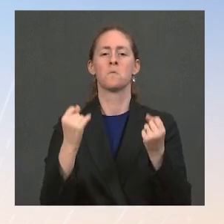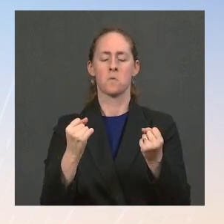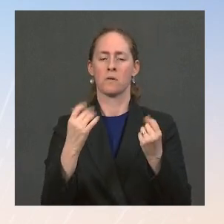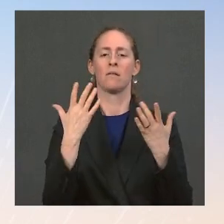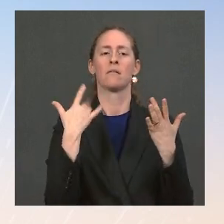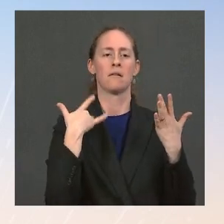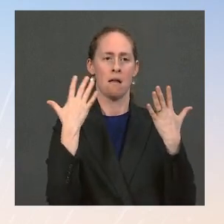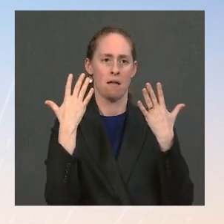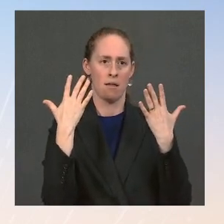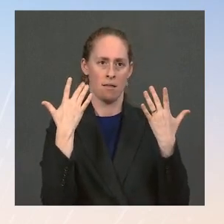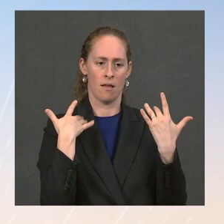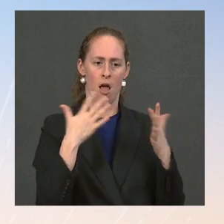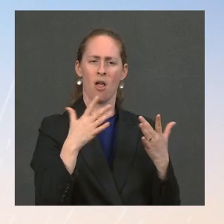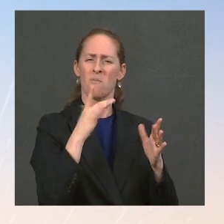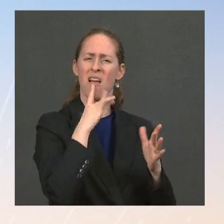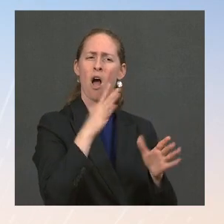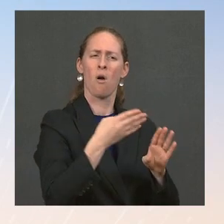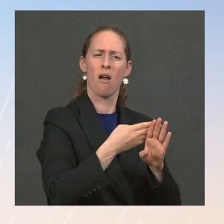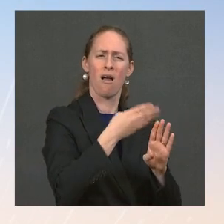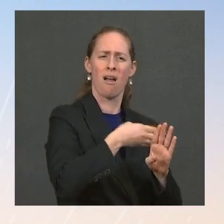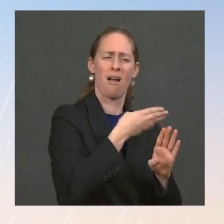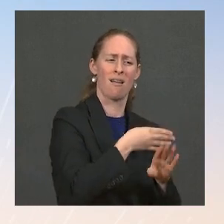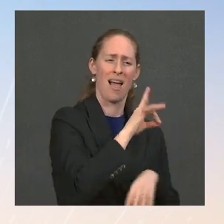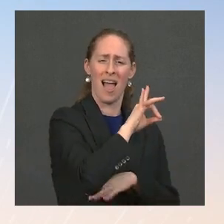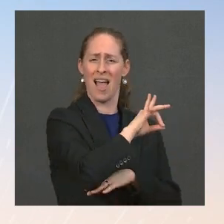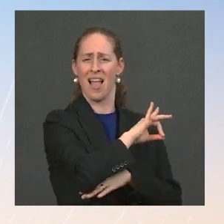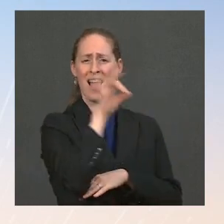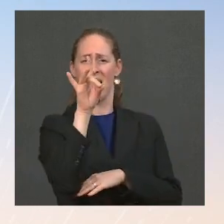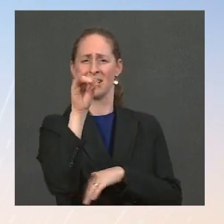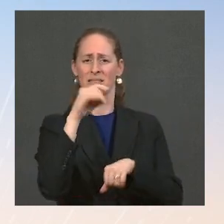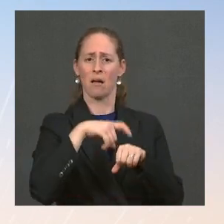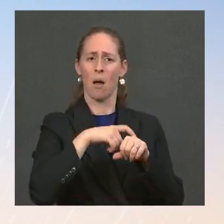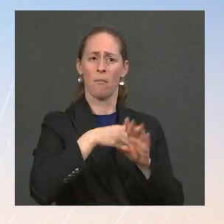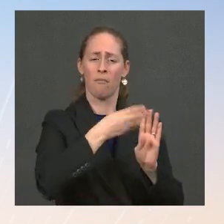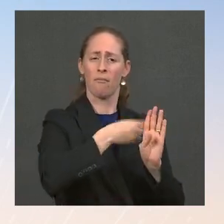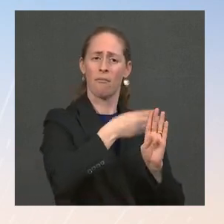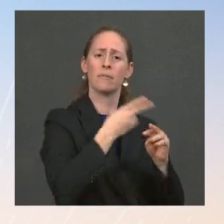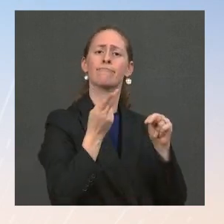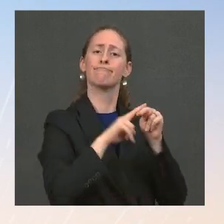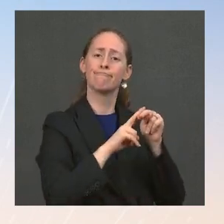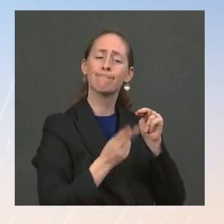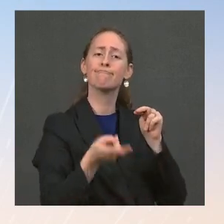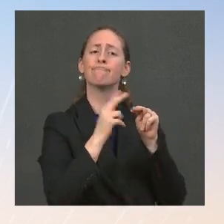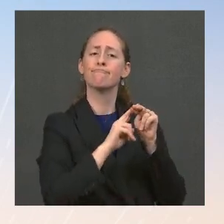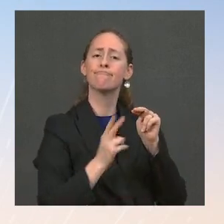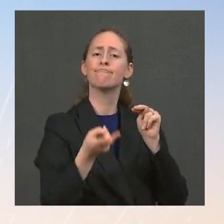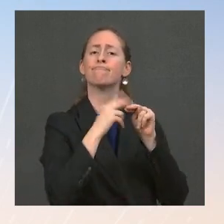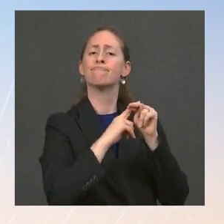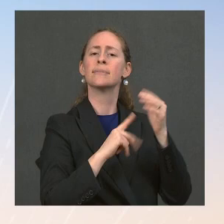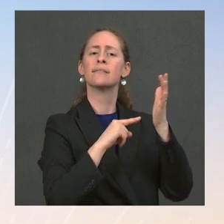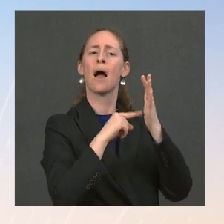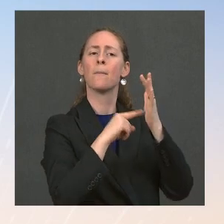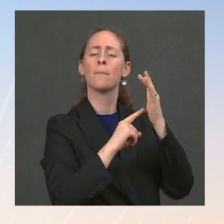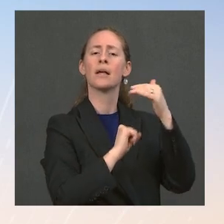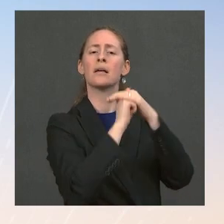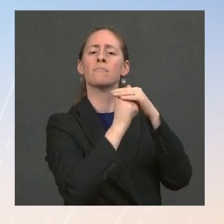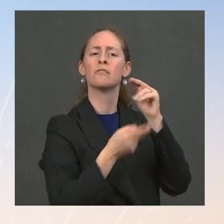almost 81 times in the past, in raising the debt limit, doing it in a bipartisan way through regular order. There's plenty of time for discussion after that.